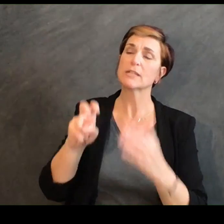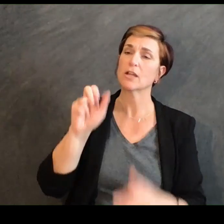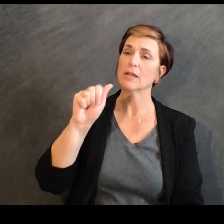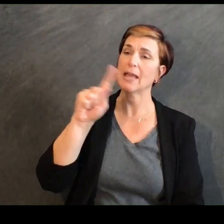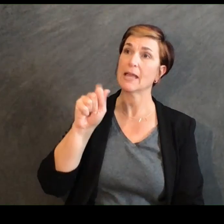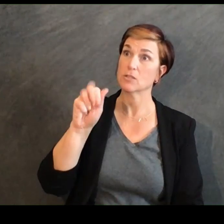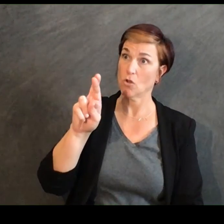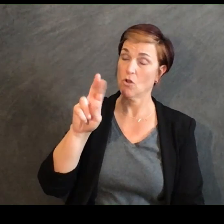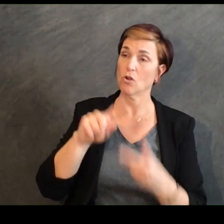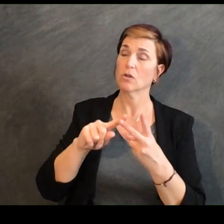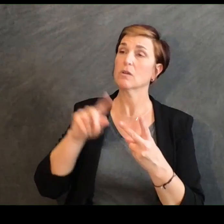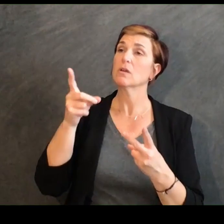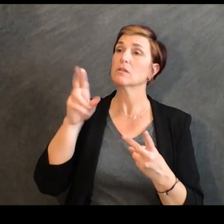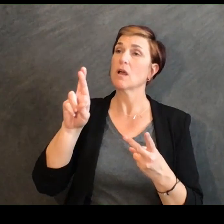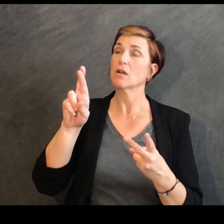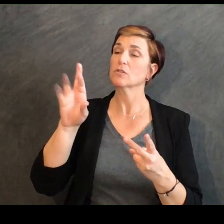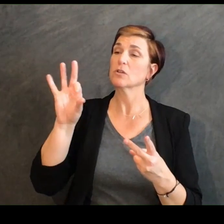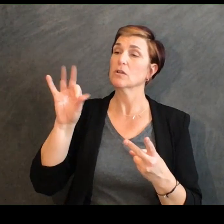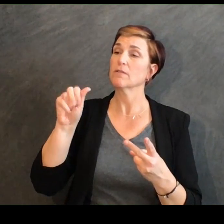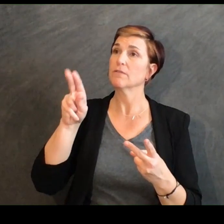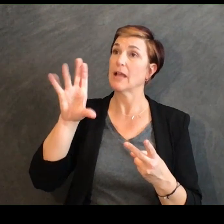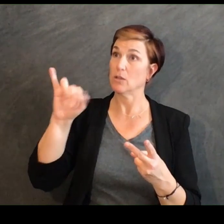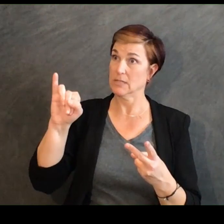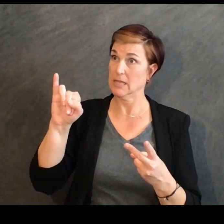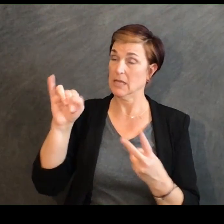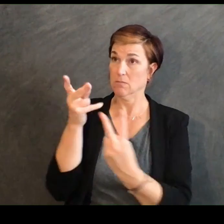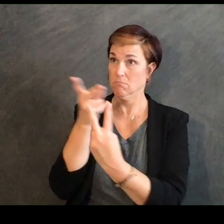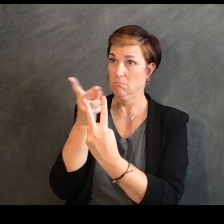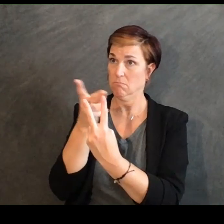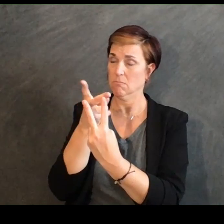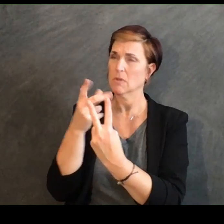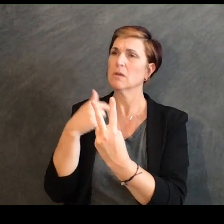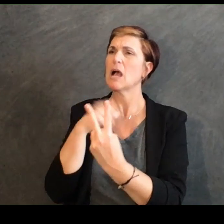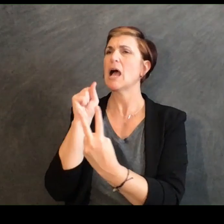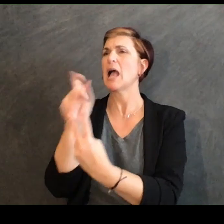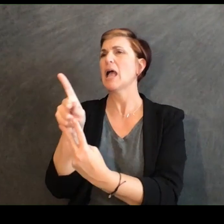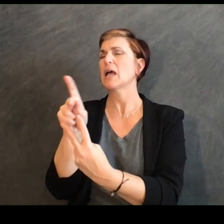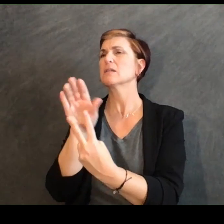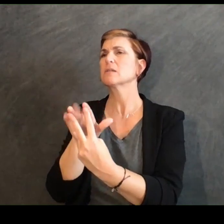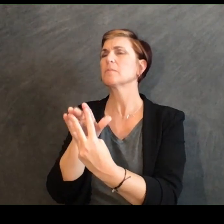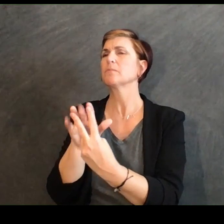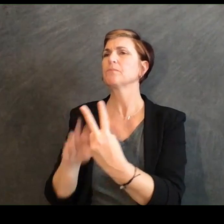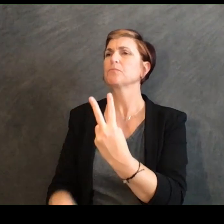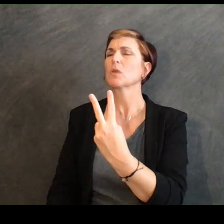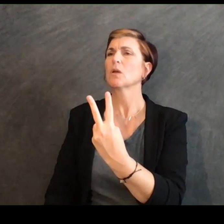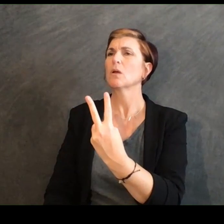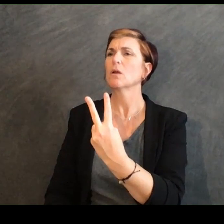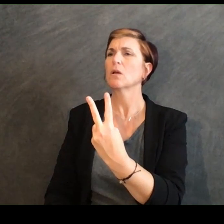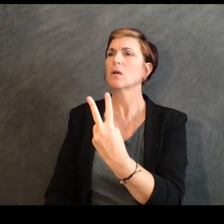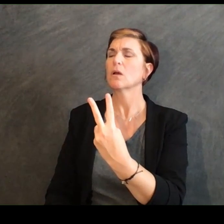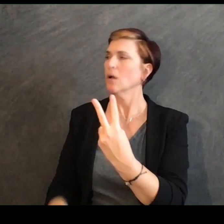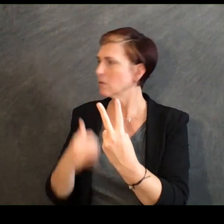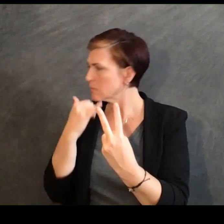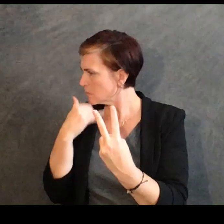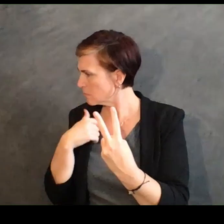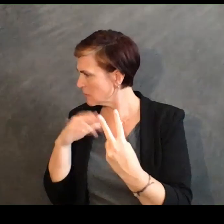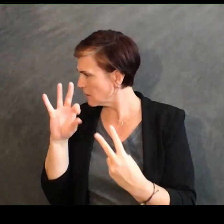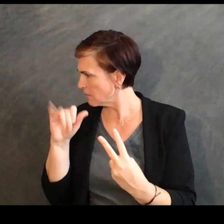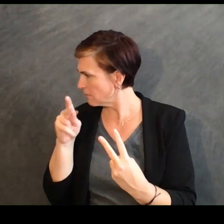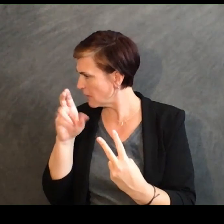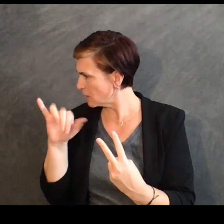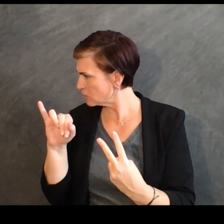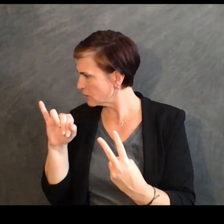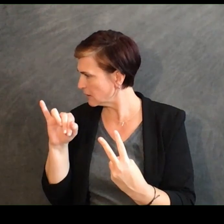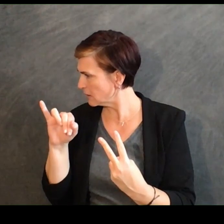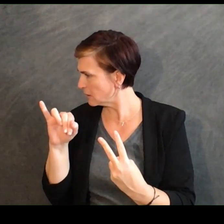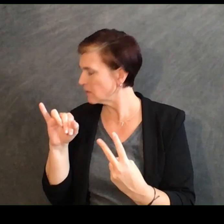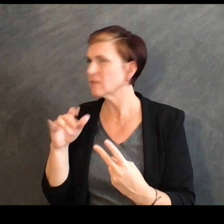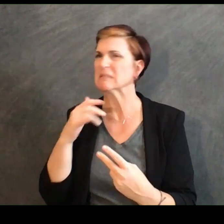Fozzy just how doctor foul Qi okay better not a hundred percent but 90